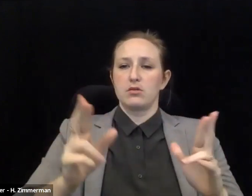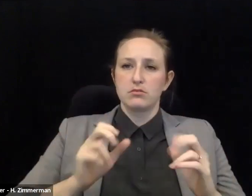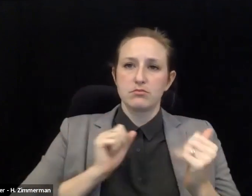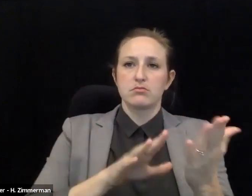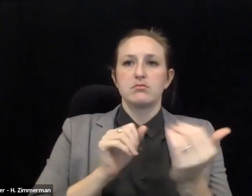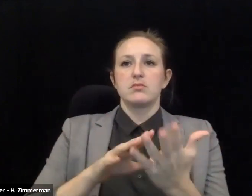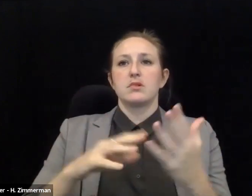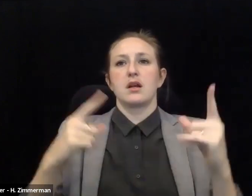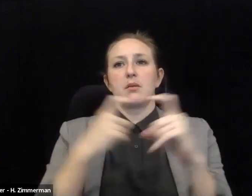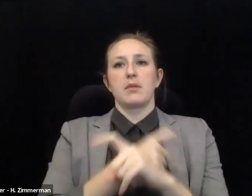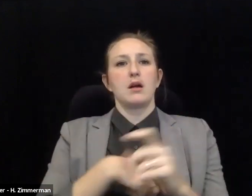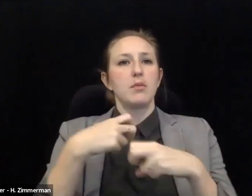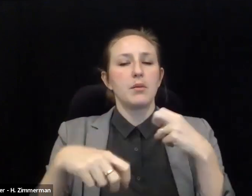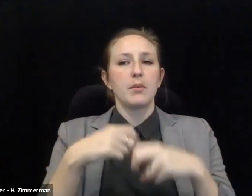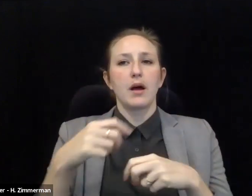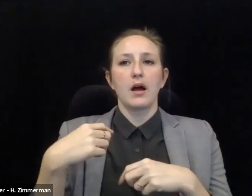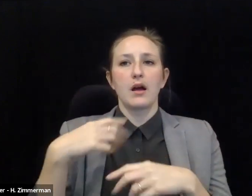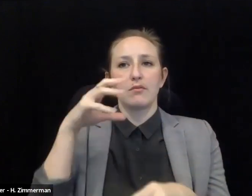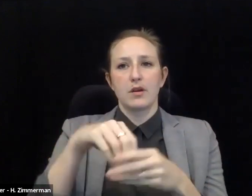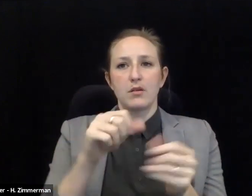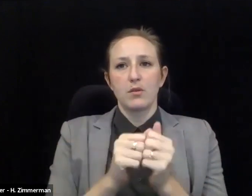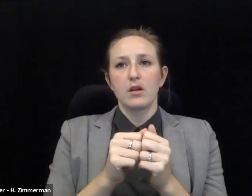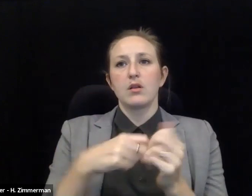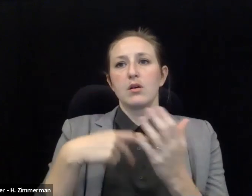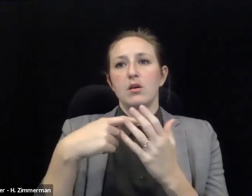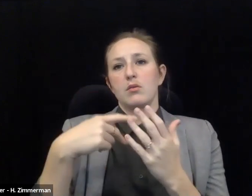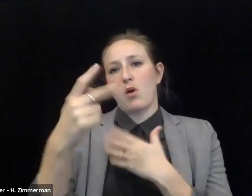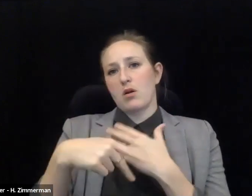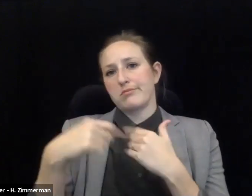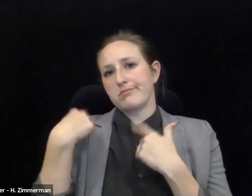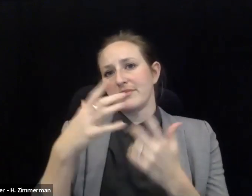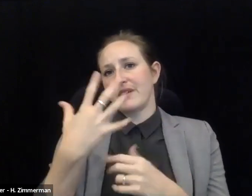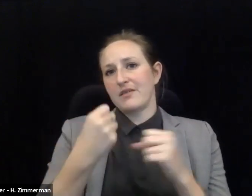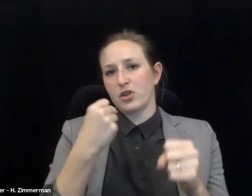the organization for over five and a half years, specifically working on youth programs, our youth